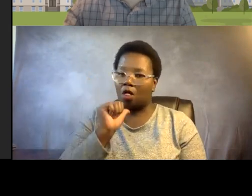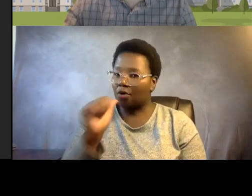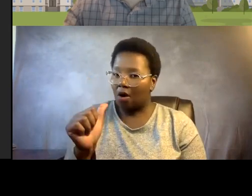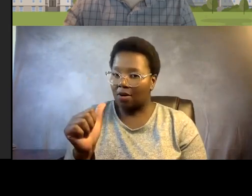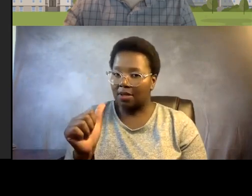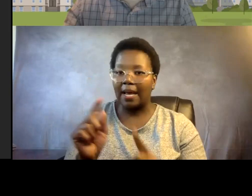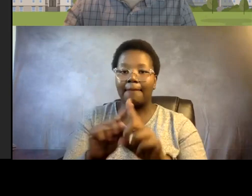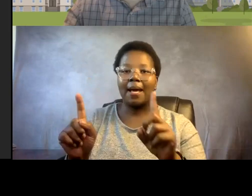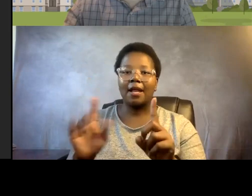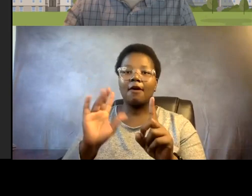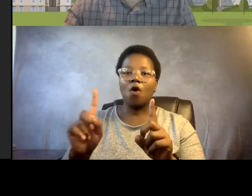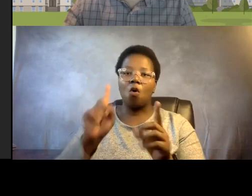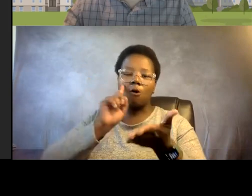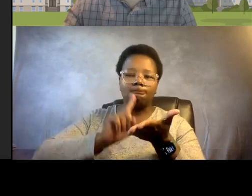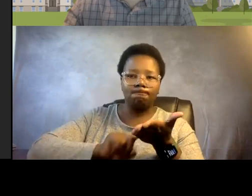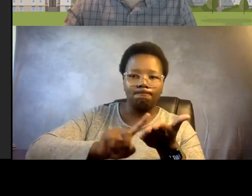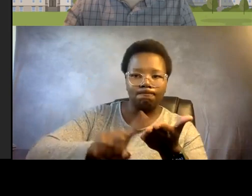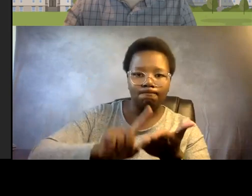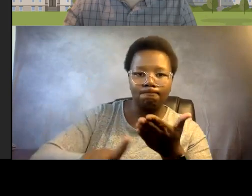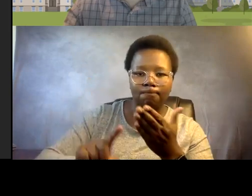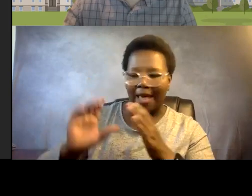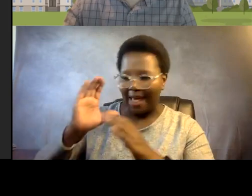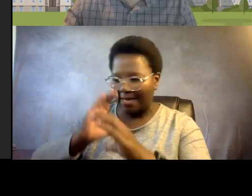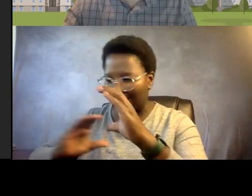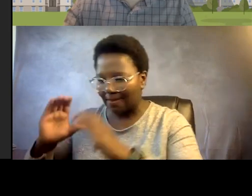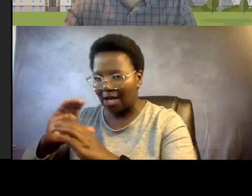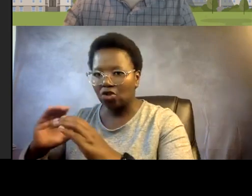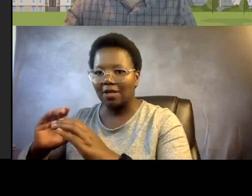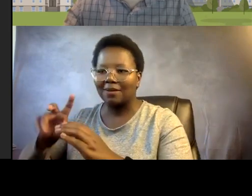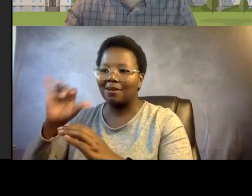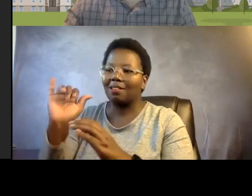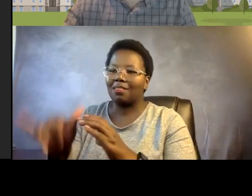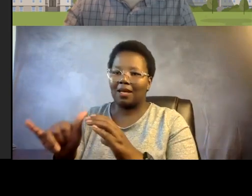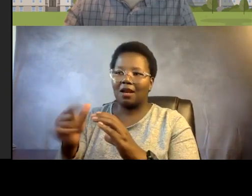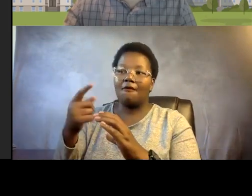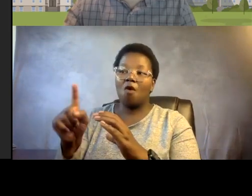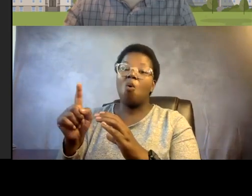of potential accessibility issues. So with that we're going to do a little, well,